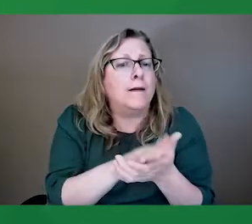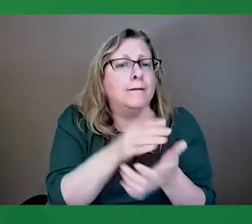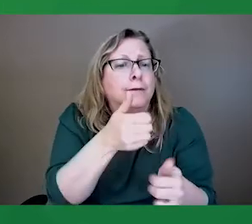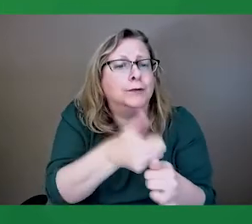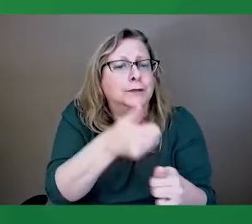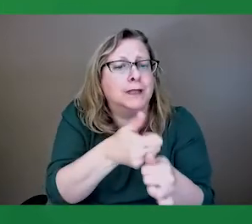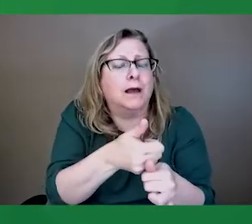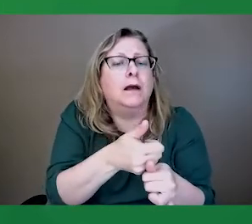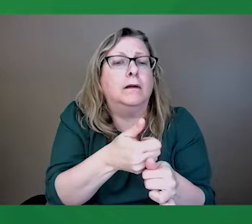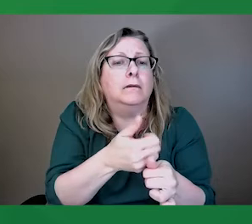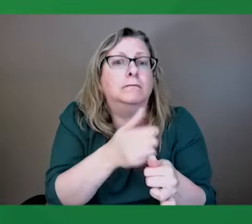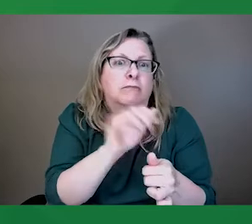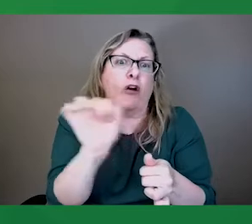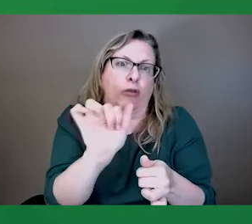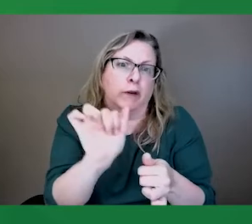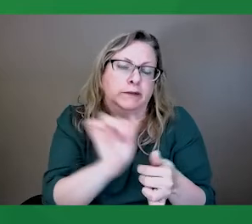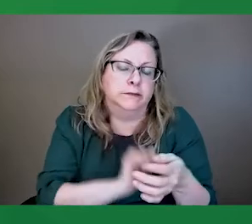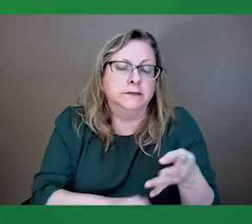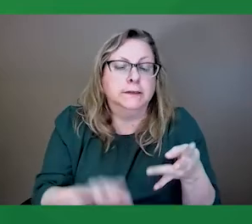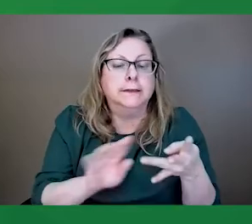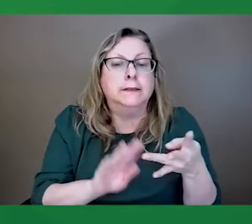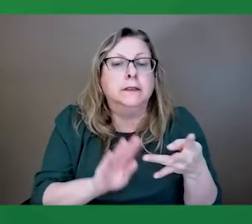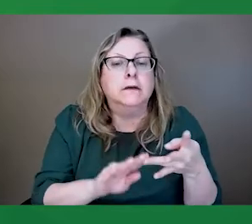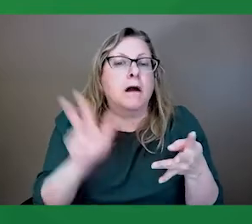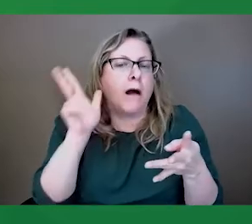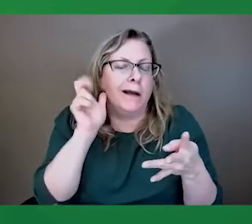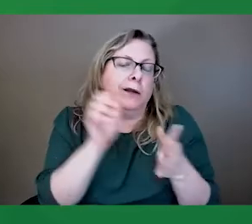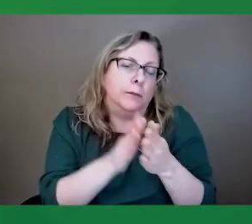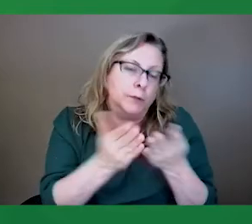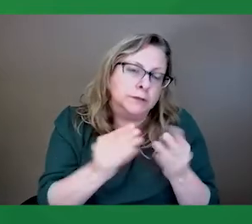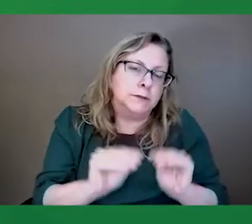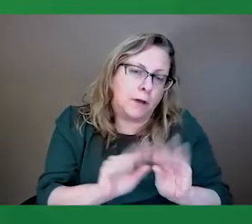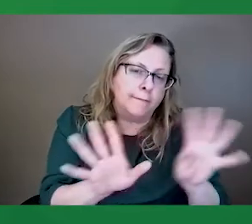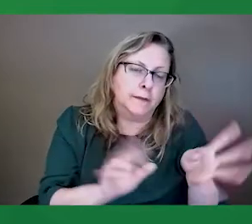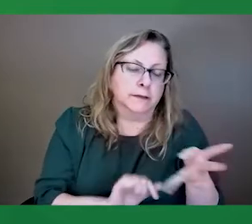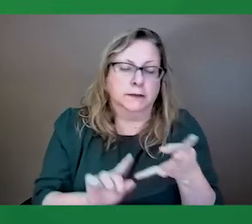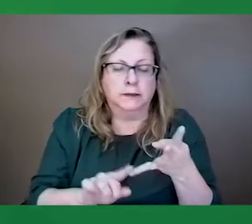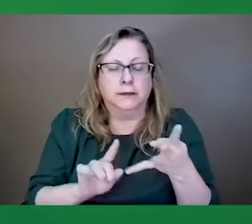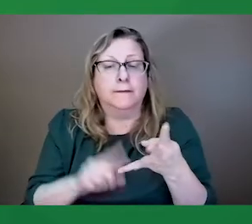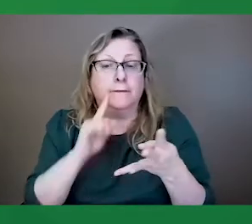Audio books are obvious and electric toothbrushes were invented for people with mobility impairments.